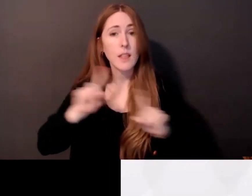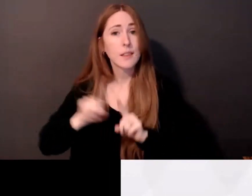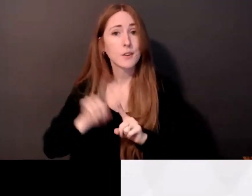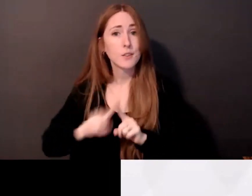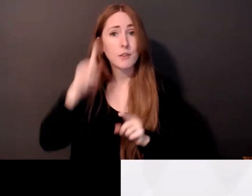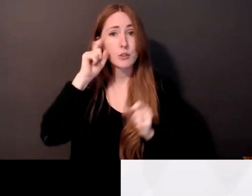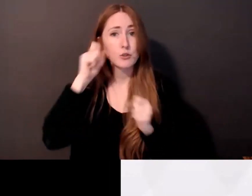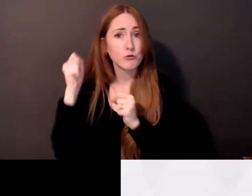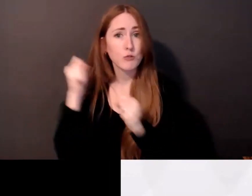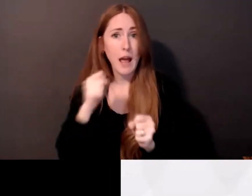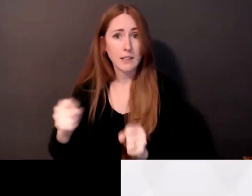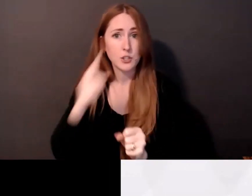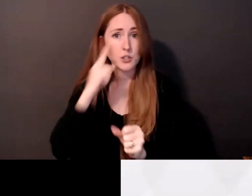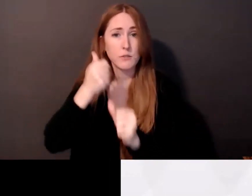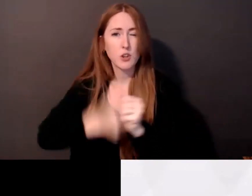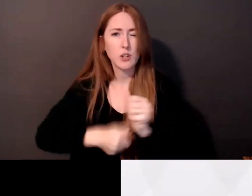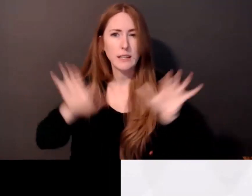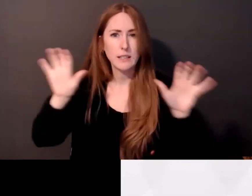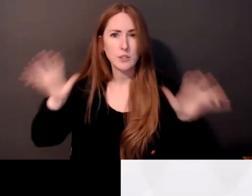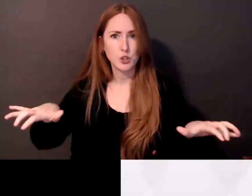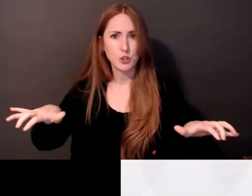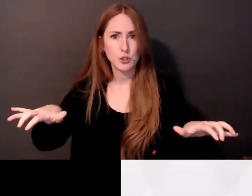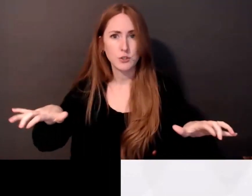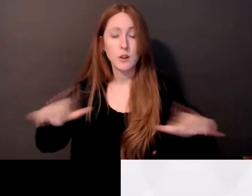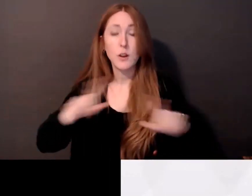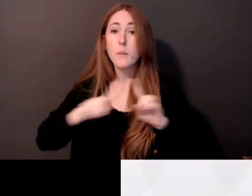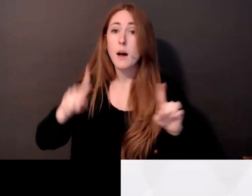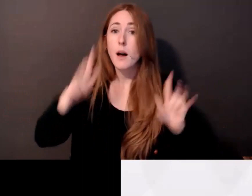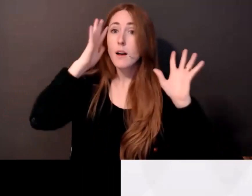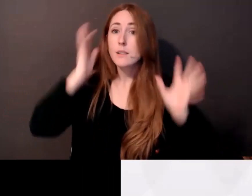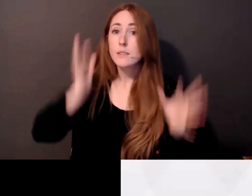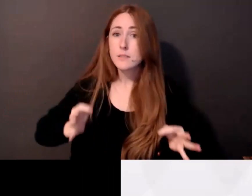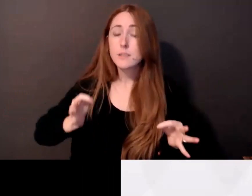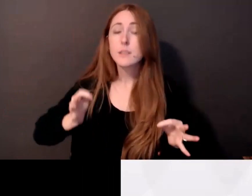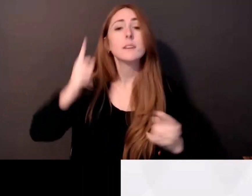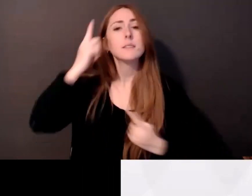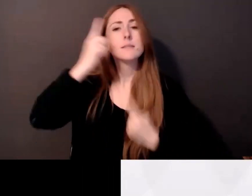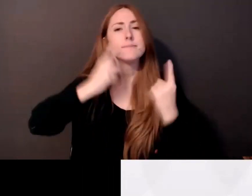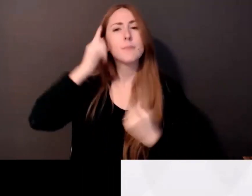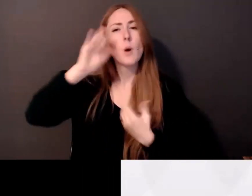But definitely think about all the different topics.